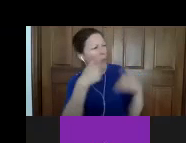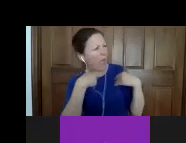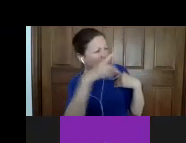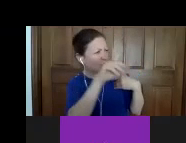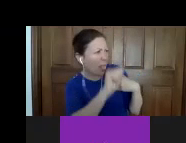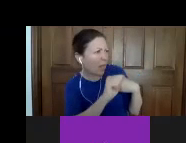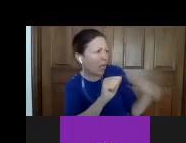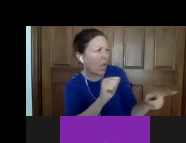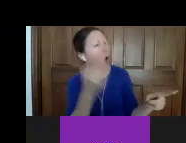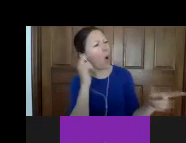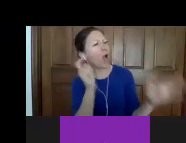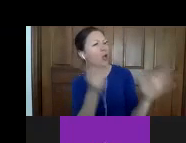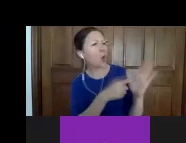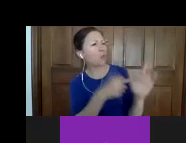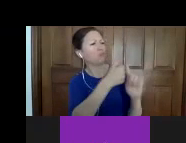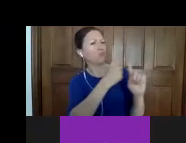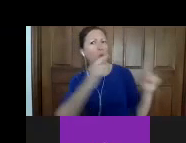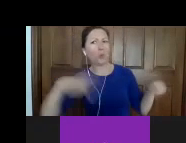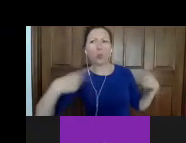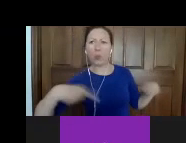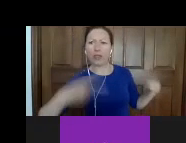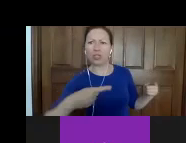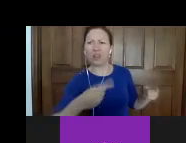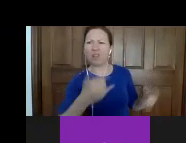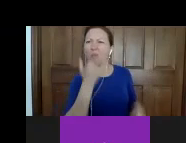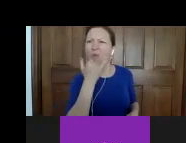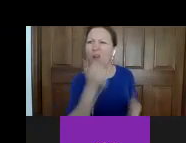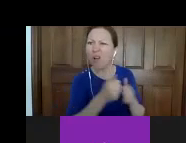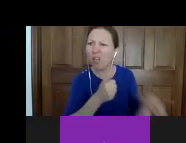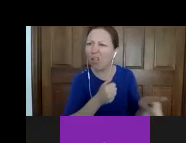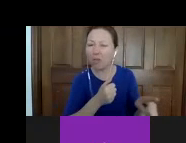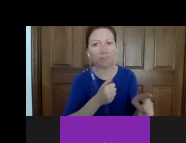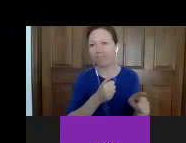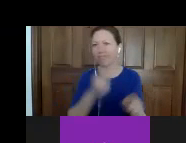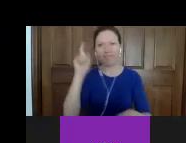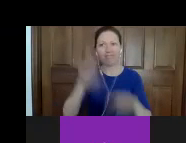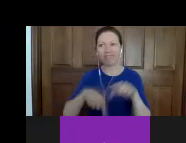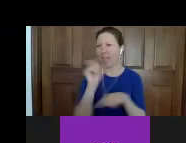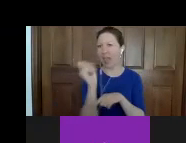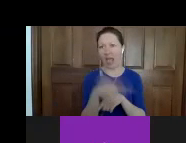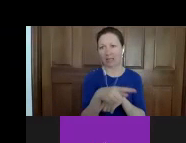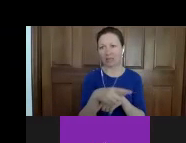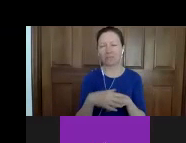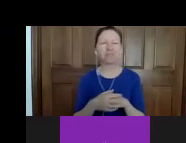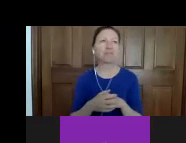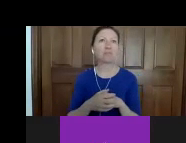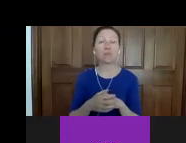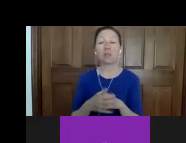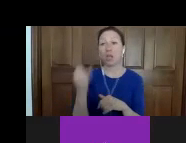what is that, what is wrong with you? Or do you have a disability that will keep you from doing this job? Or do you have any medical concerns that will keep from you doing this